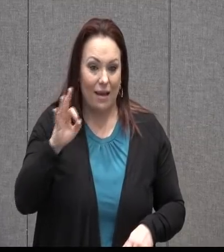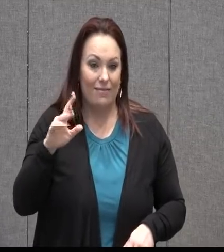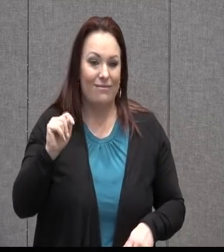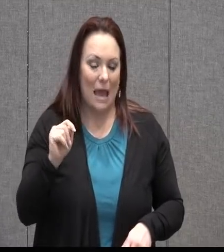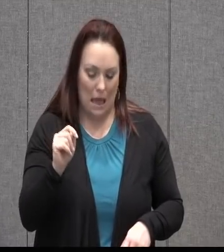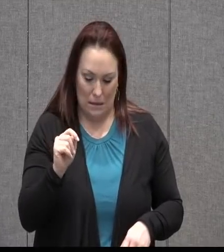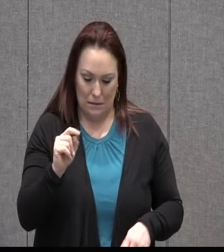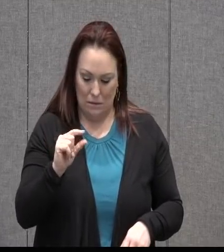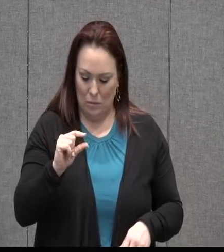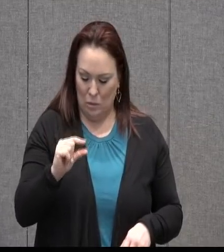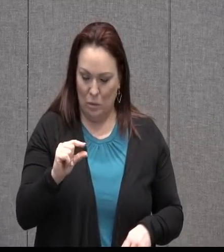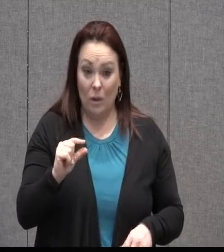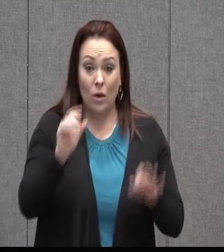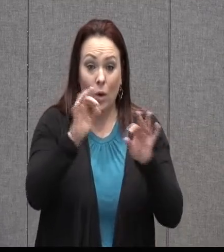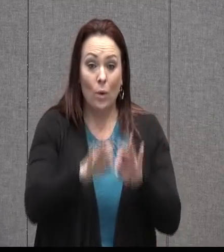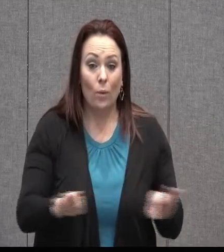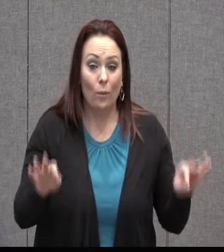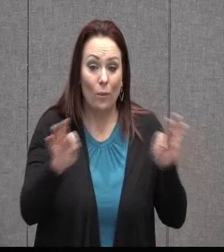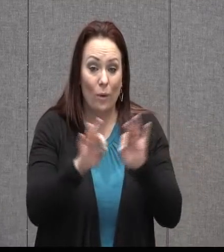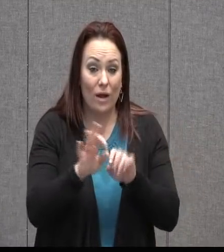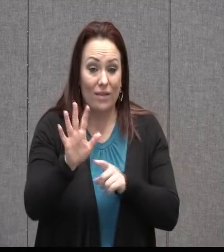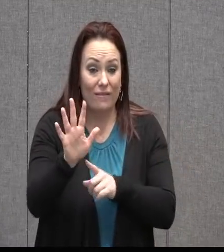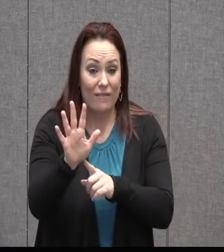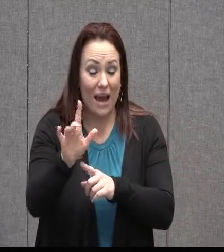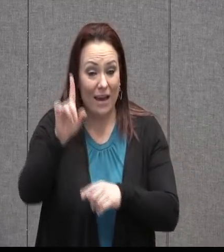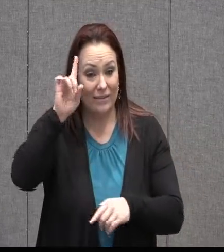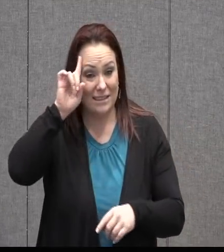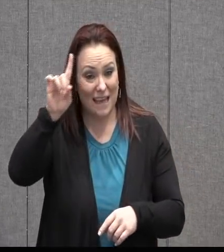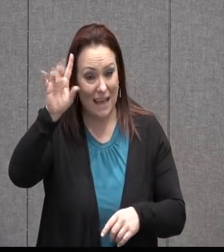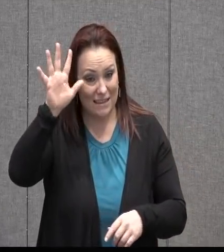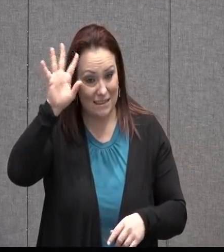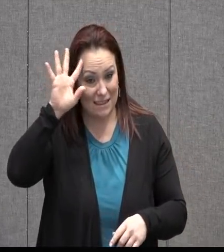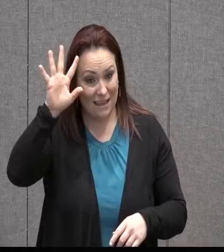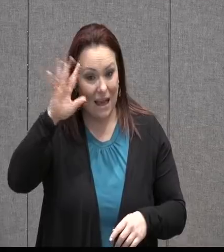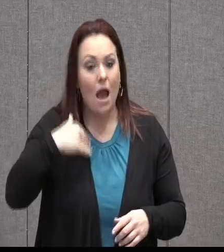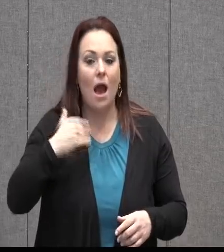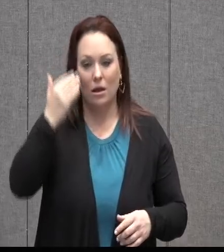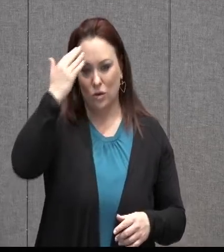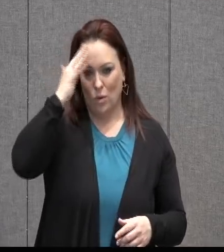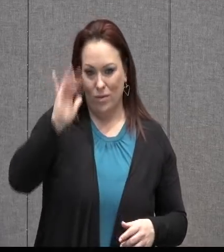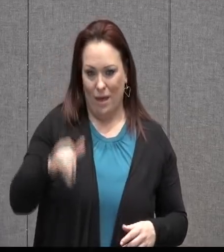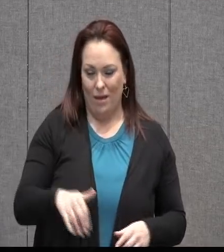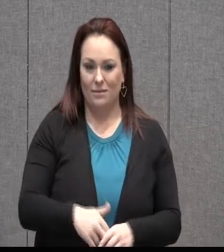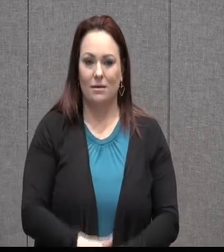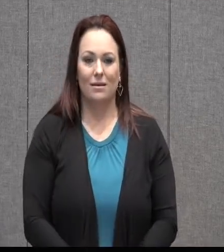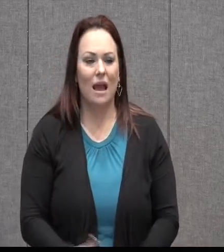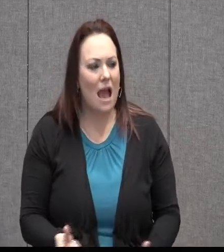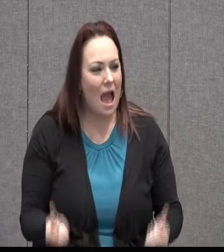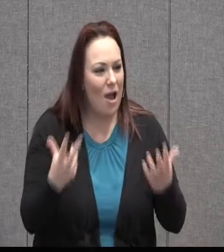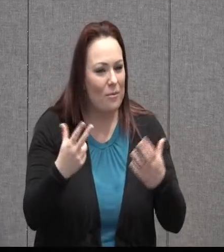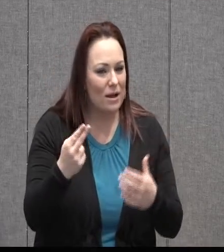You're worth five cents, I know that. How much was that nickel?